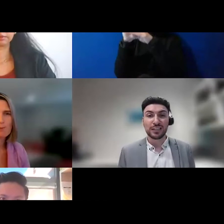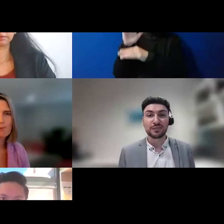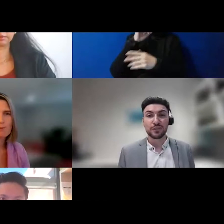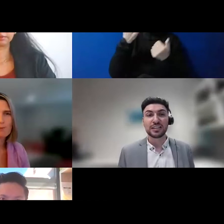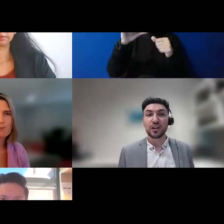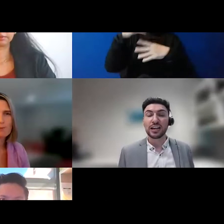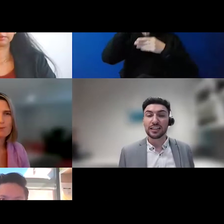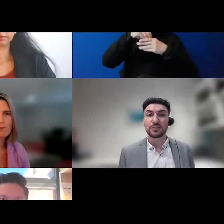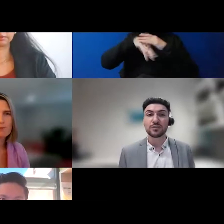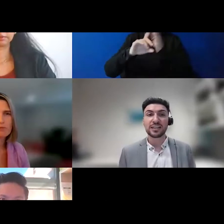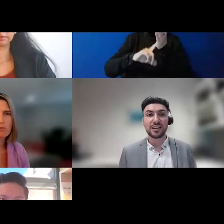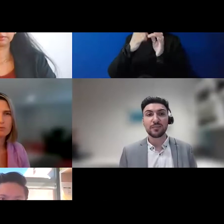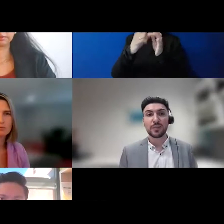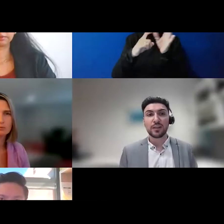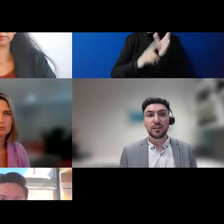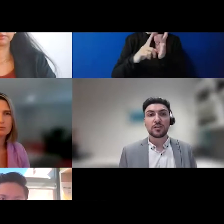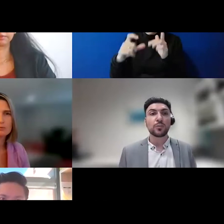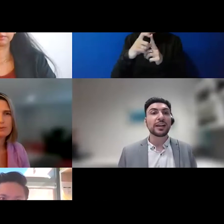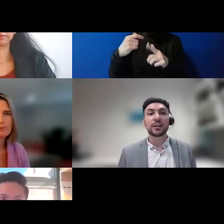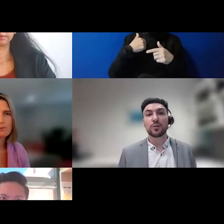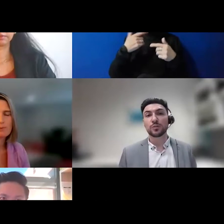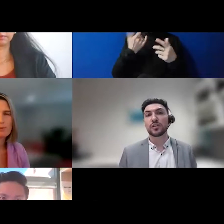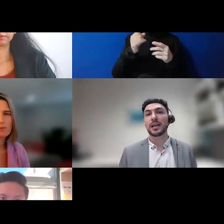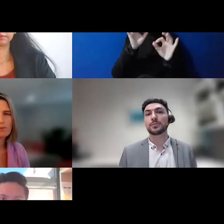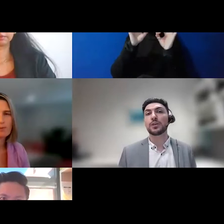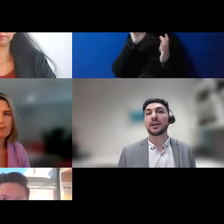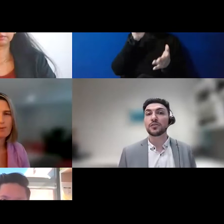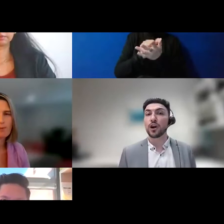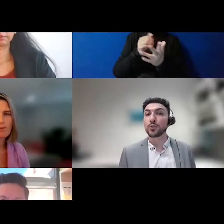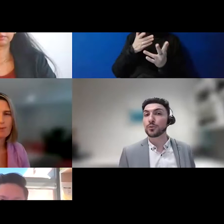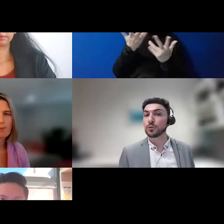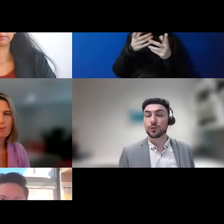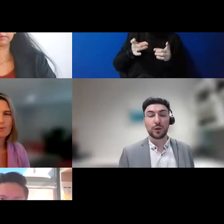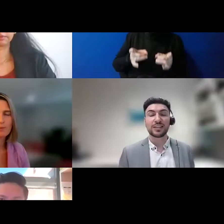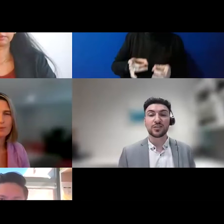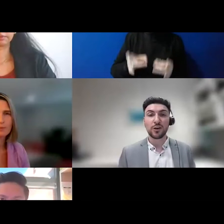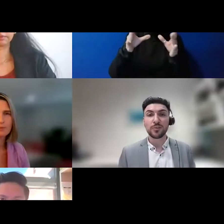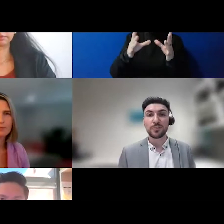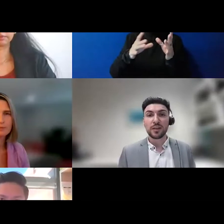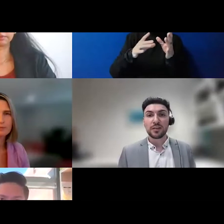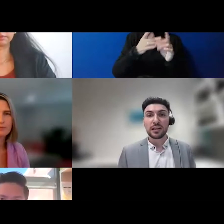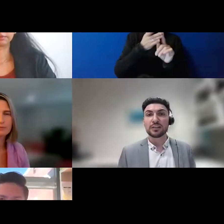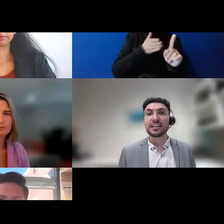really for the entire legal sector so we get calls from people who have no clue where to go it really